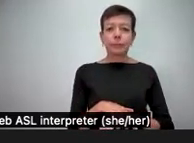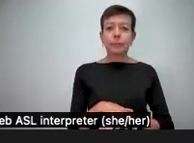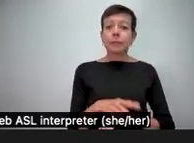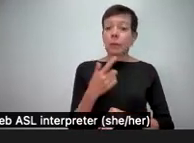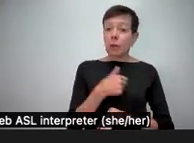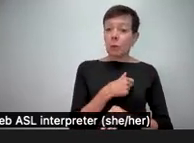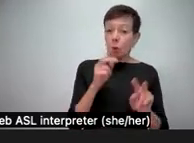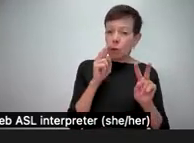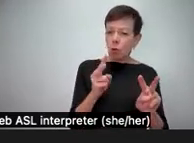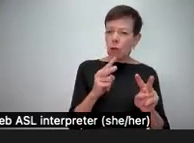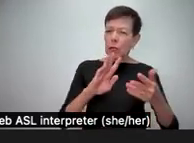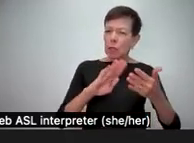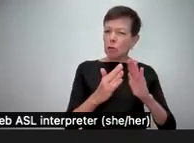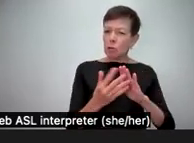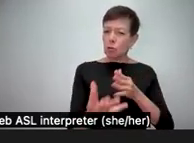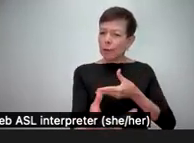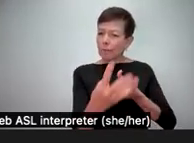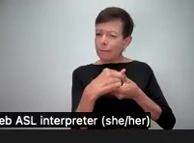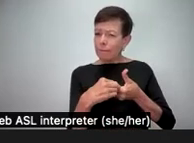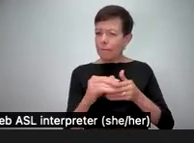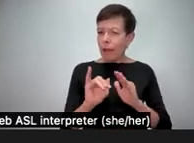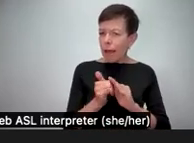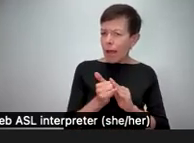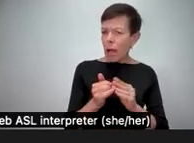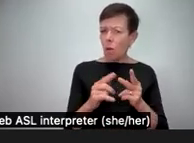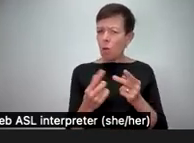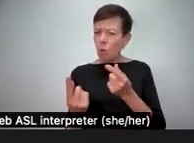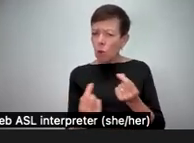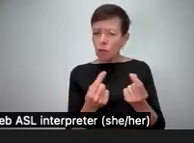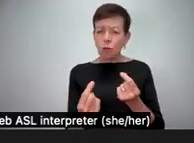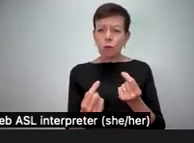how that engagement will take place. So what type of community engagement are you planning